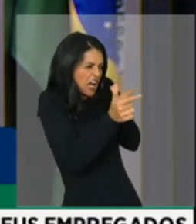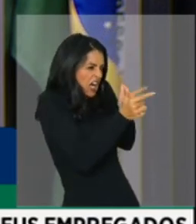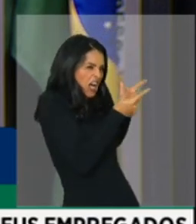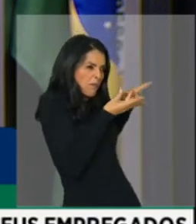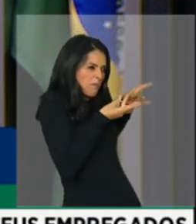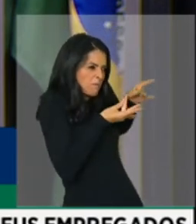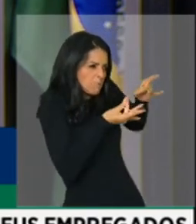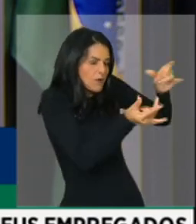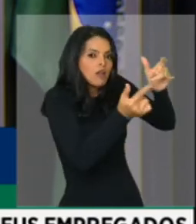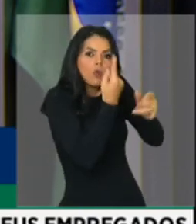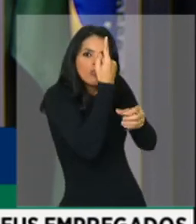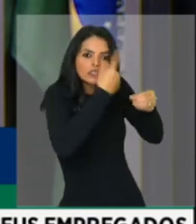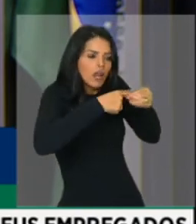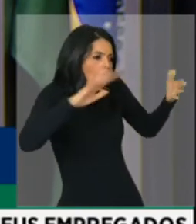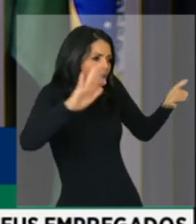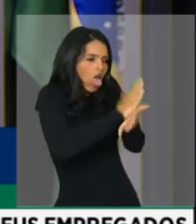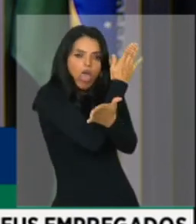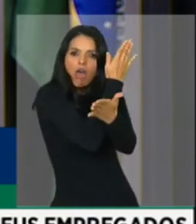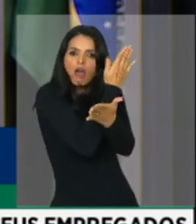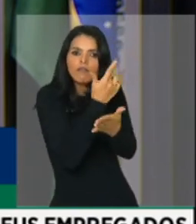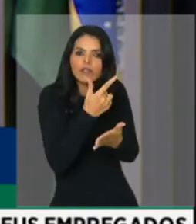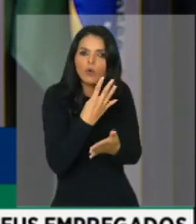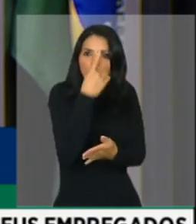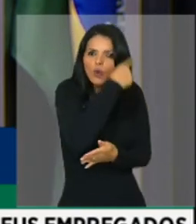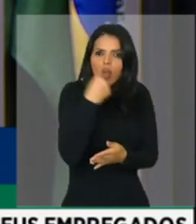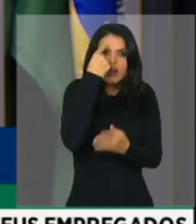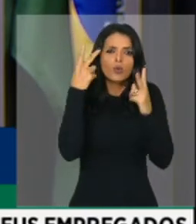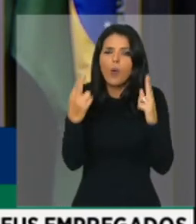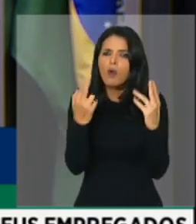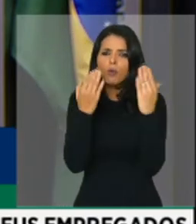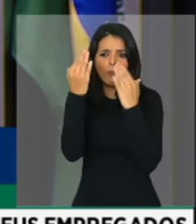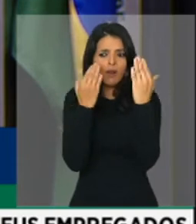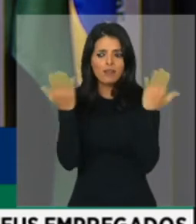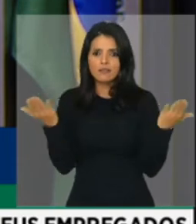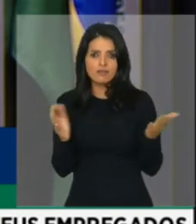24 HORAS. ACORDA, PRESIDENTE! JAIR BOLSONARO É NECESSÁRIO ASSUMIR AS SUAS